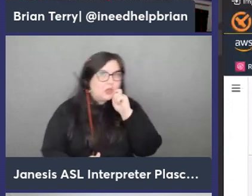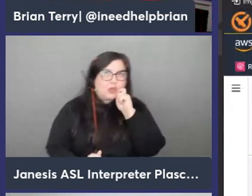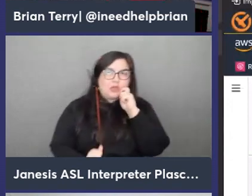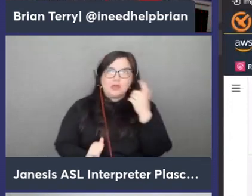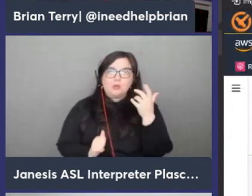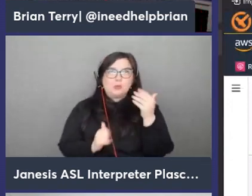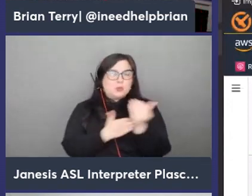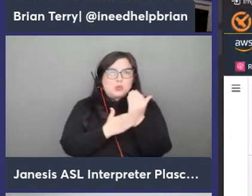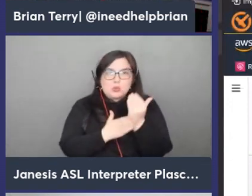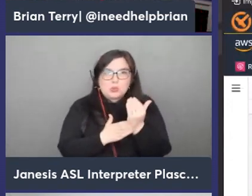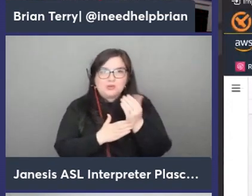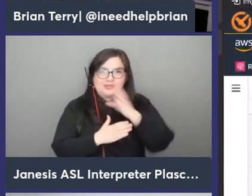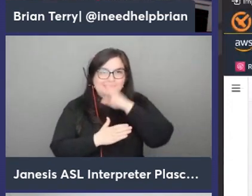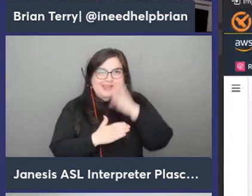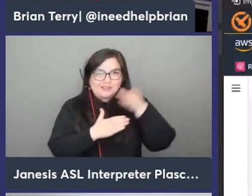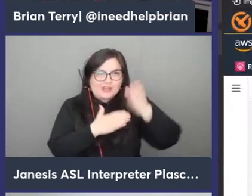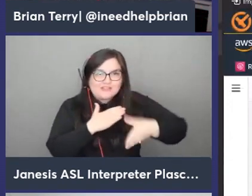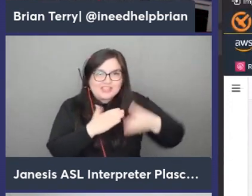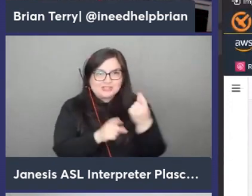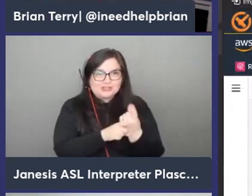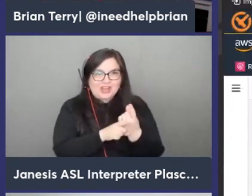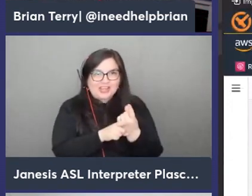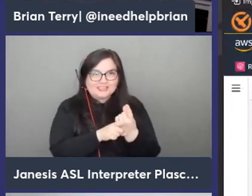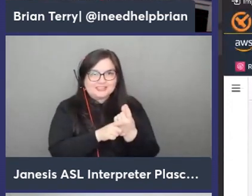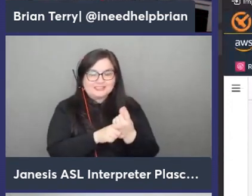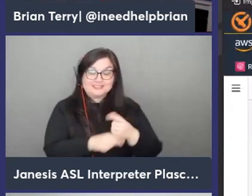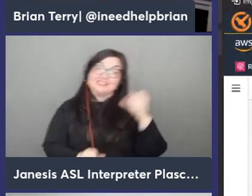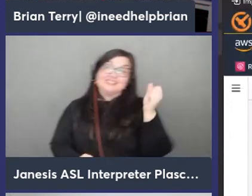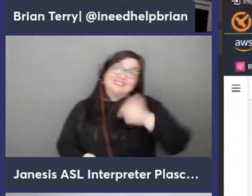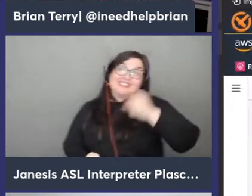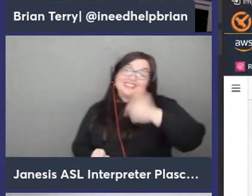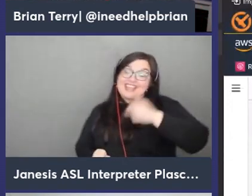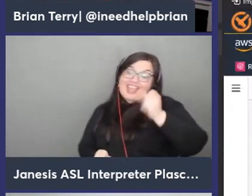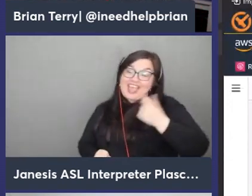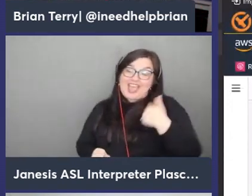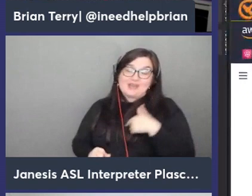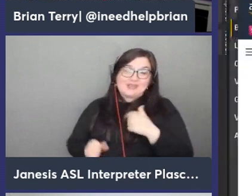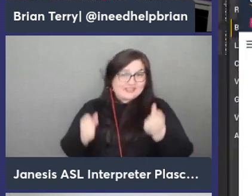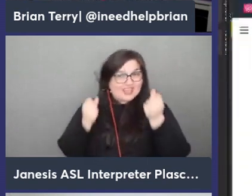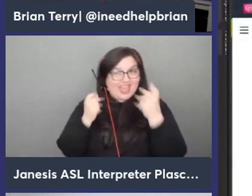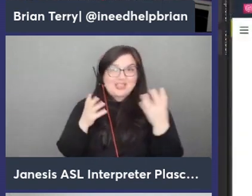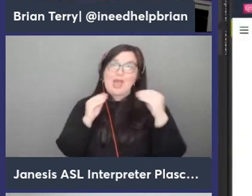Never finished, right? Never finished. Yeah, yeah, we've got a lot more that we plan for.